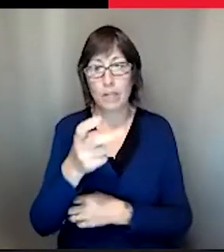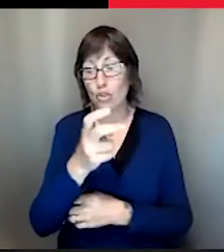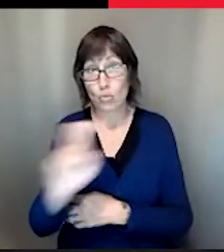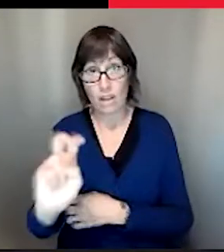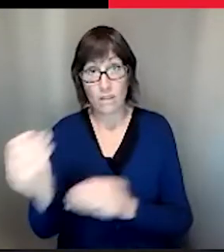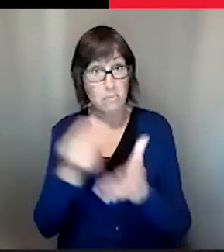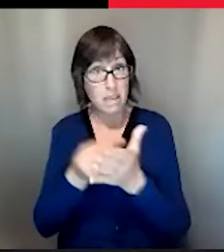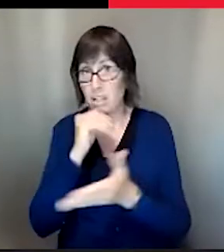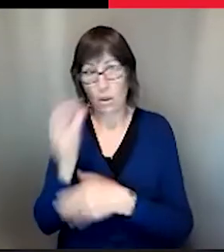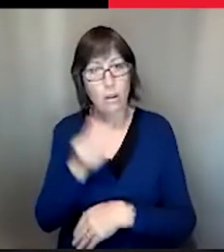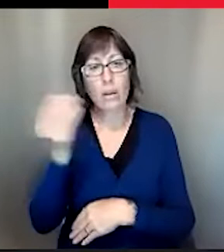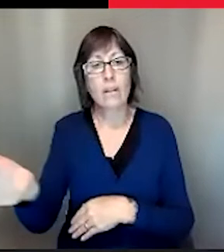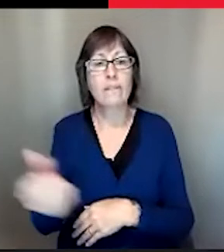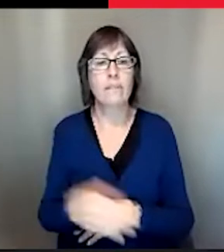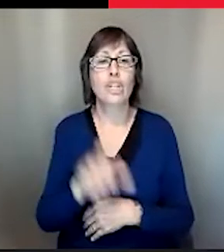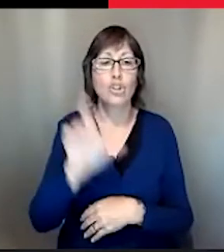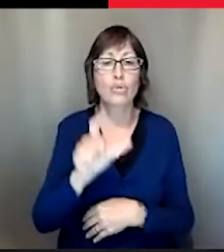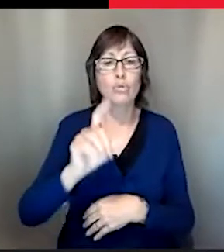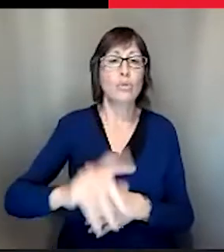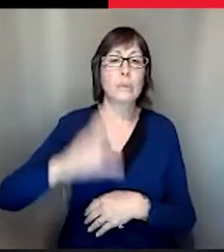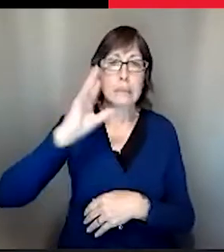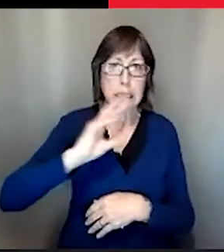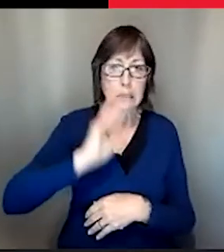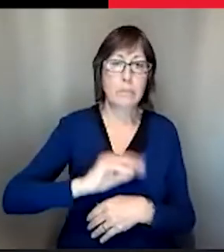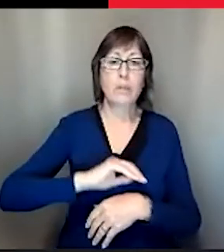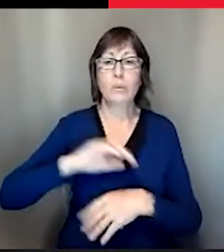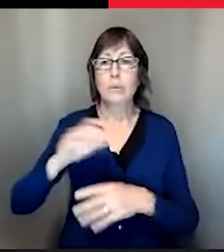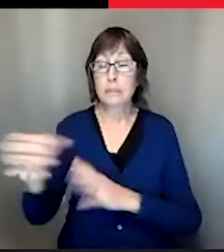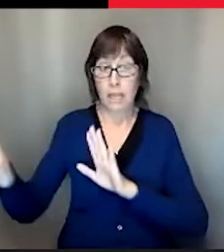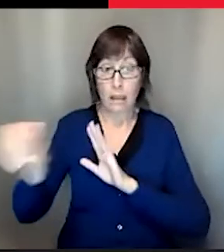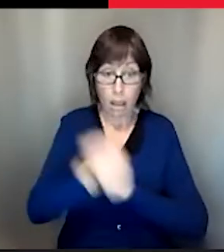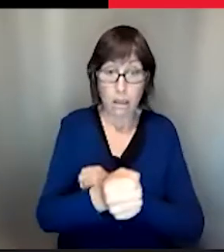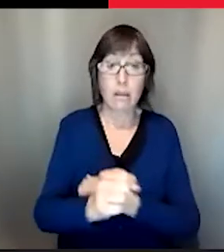working with commissions, project teams, and managing similar sized budgets and projects